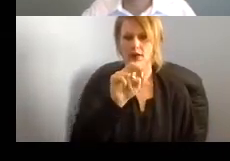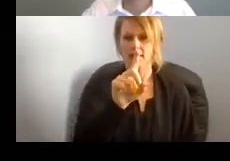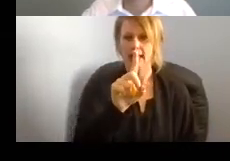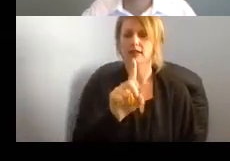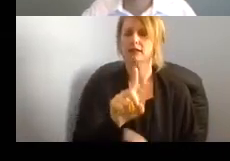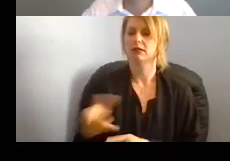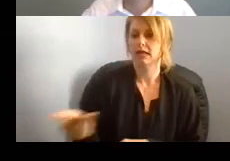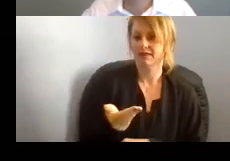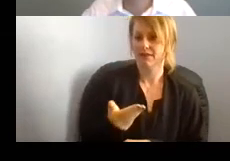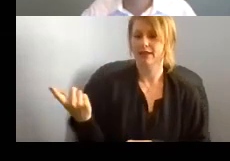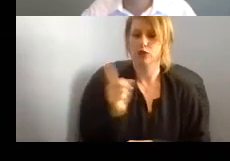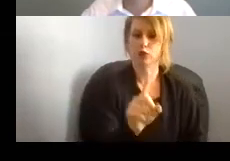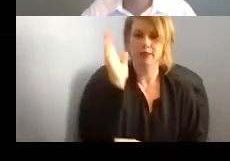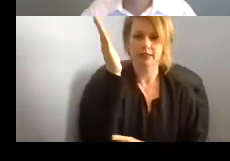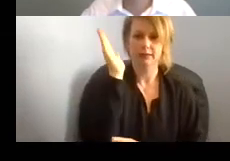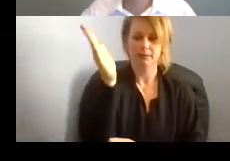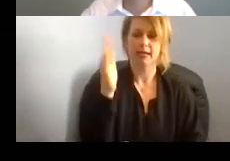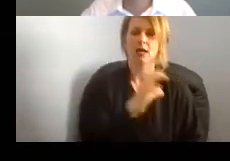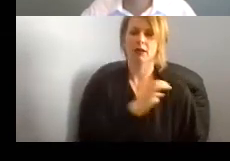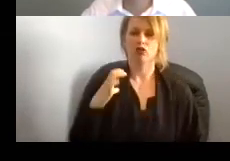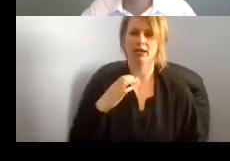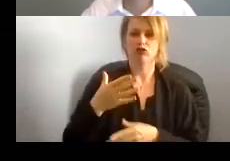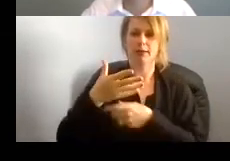congressional briefing on the afternoon before the March for our Lives.